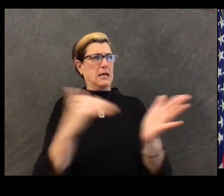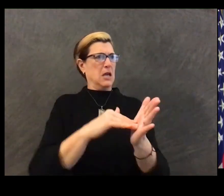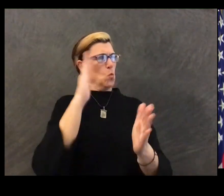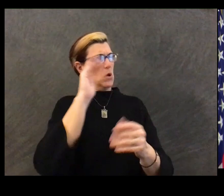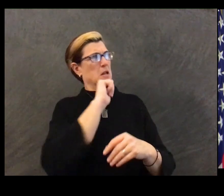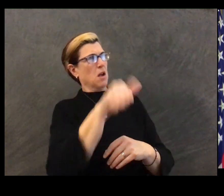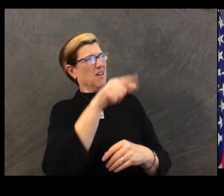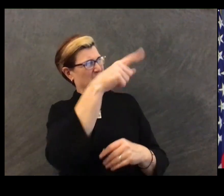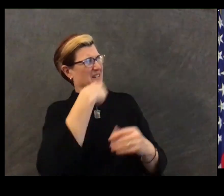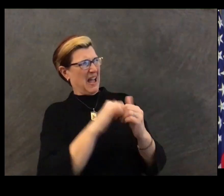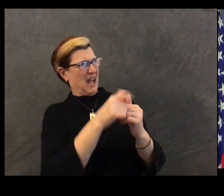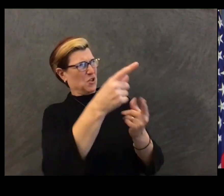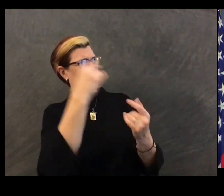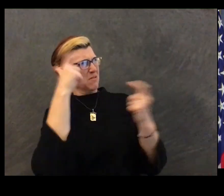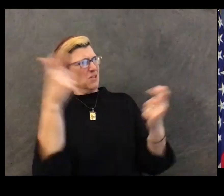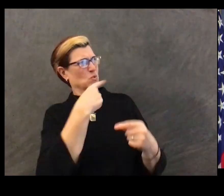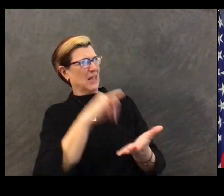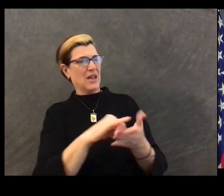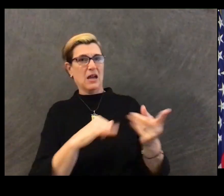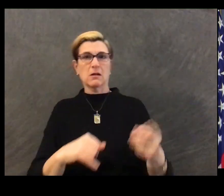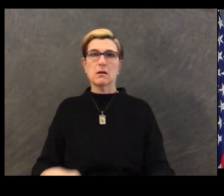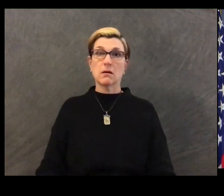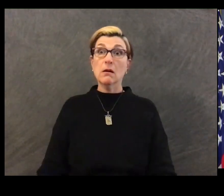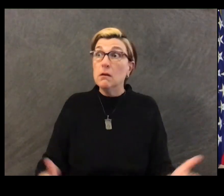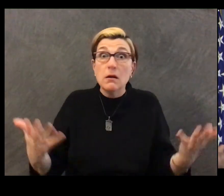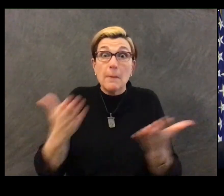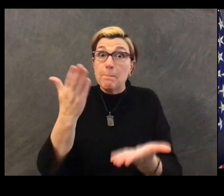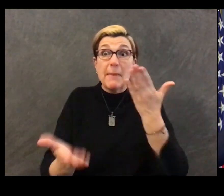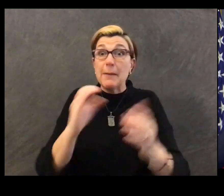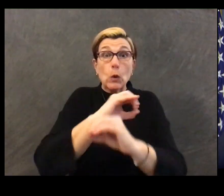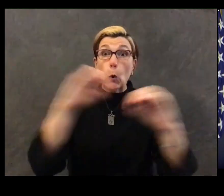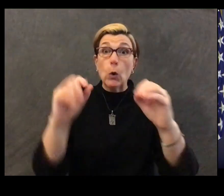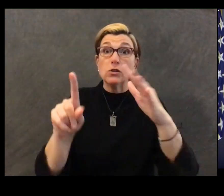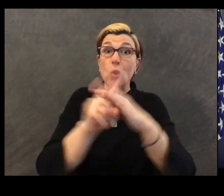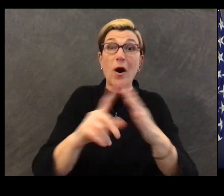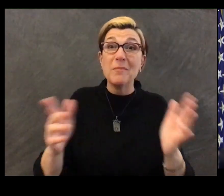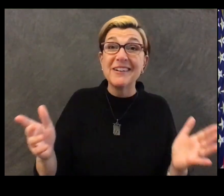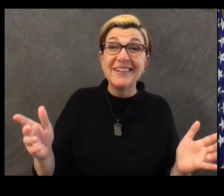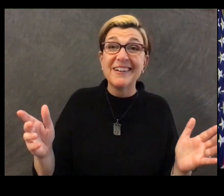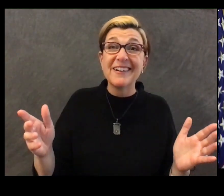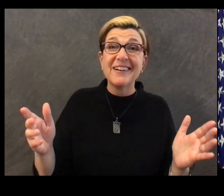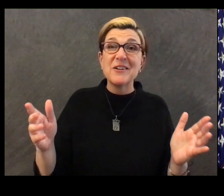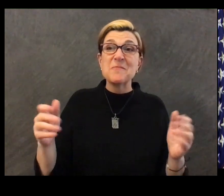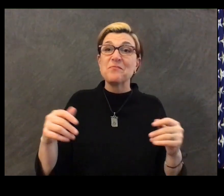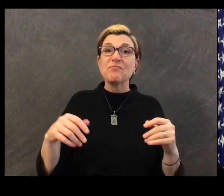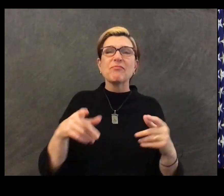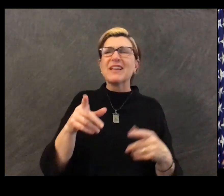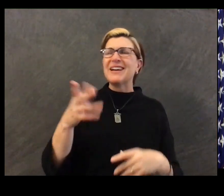estimated might not come back at all Jeff it may not come back at all he's talking about a worst case scenario where you have a big flu and you have